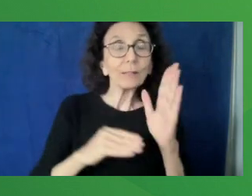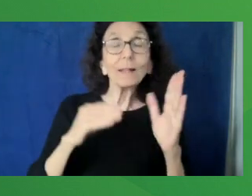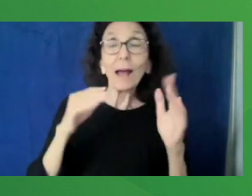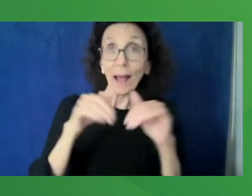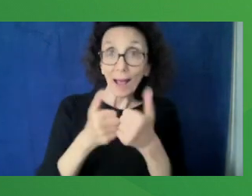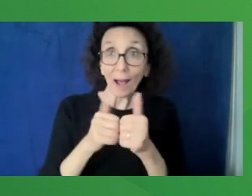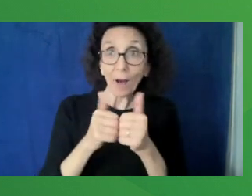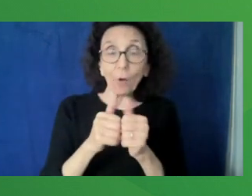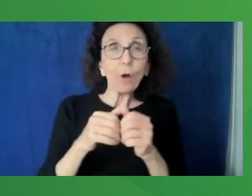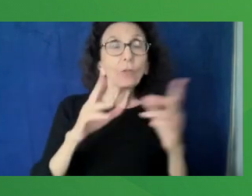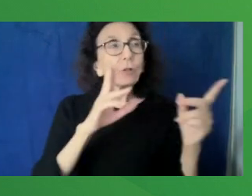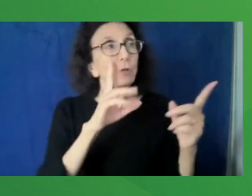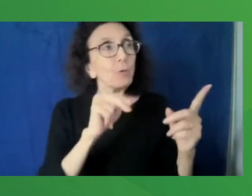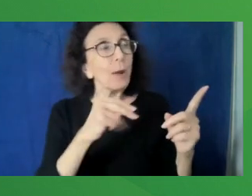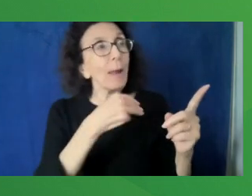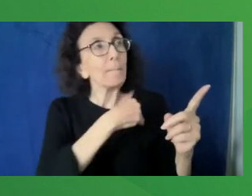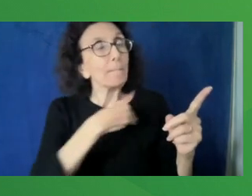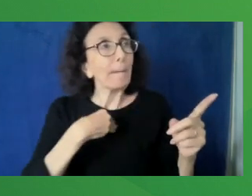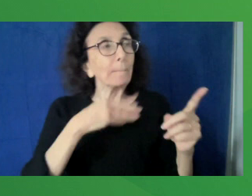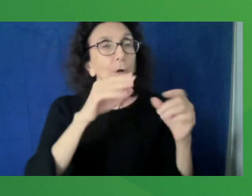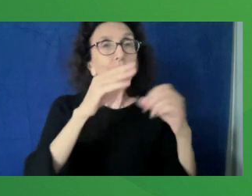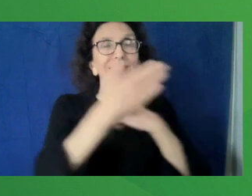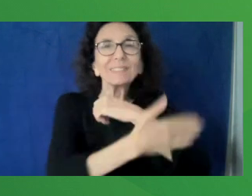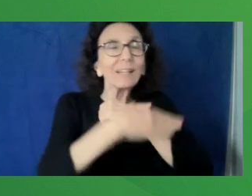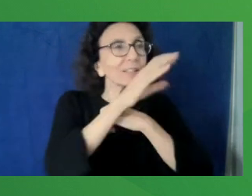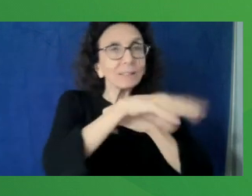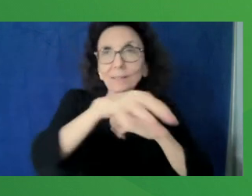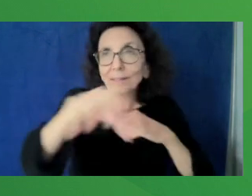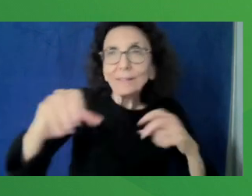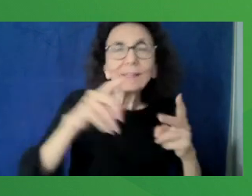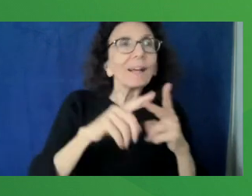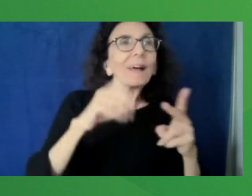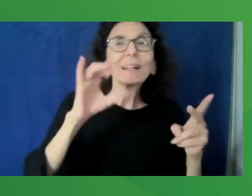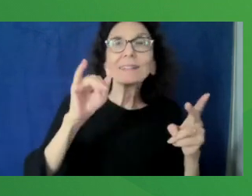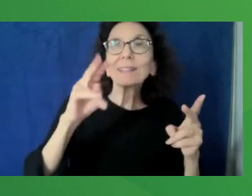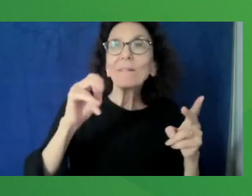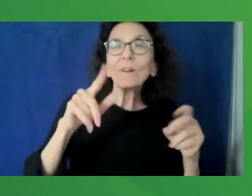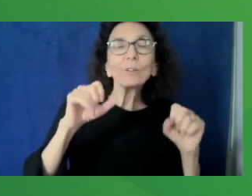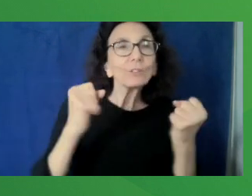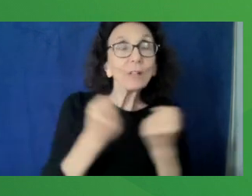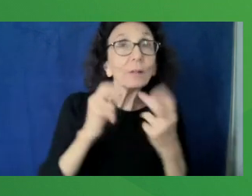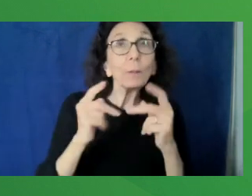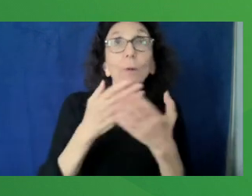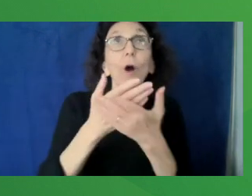Nations member states, civil society, and people around the world, and they run from